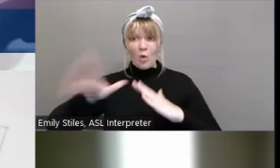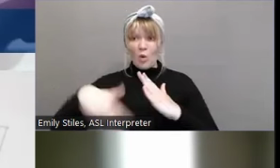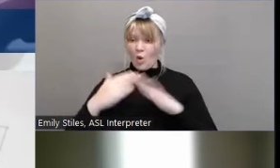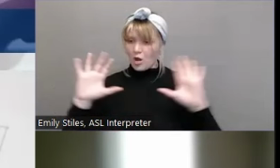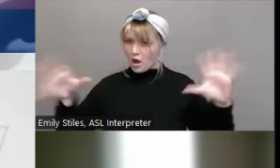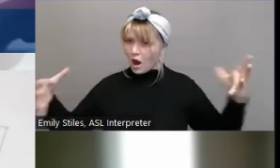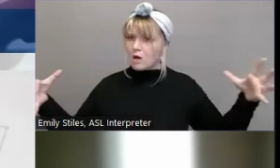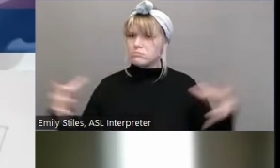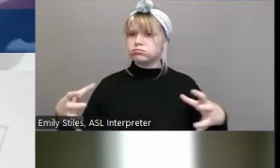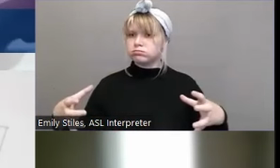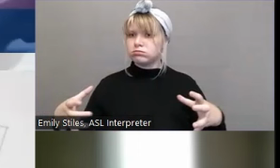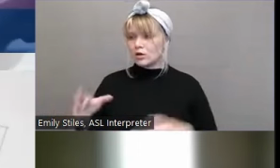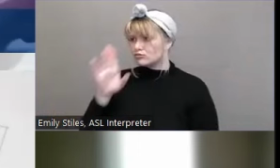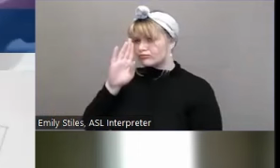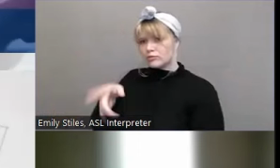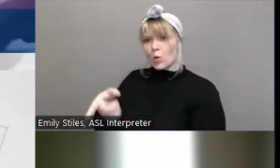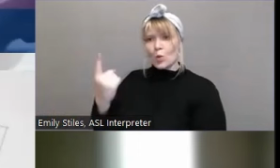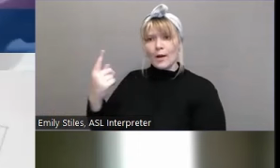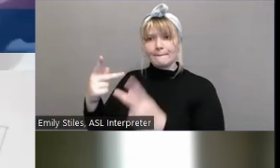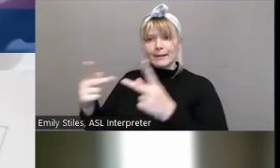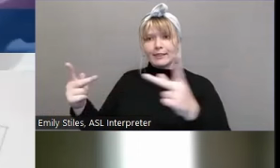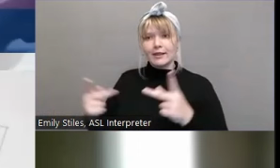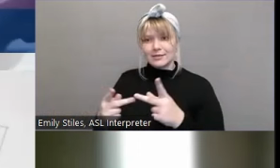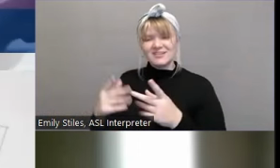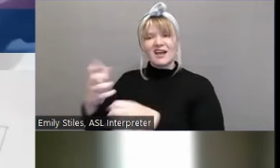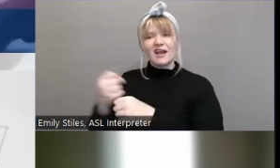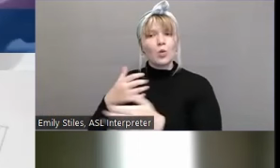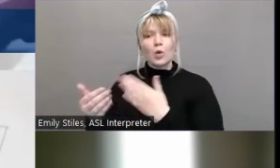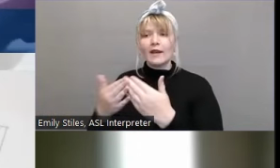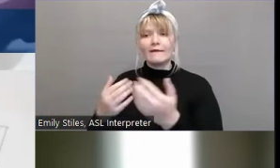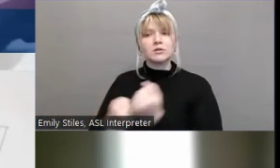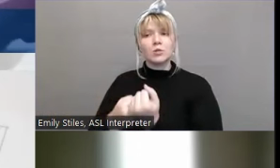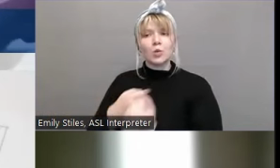So, an example of this that John had talked about is how AIM developed permanent support